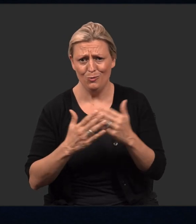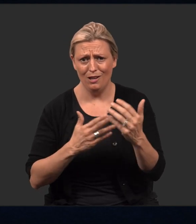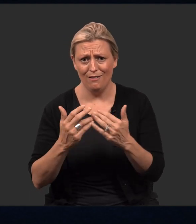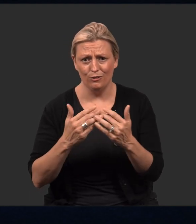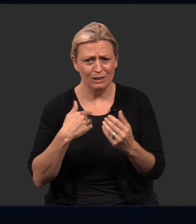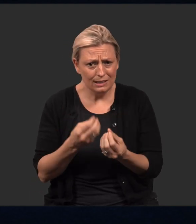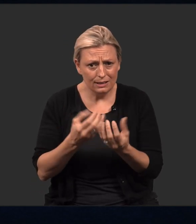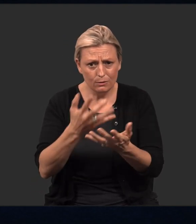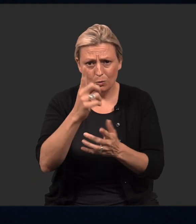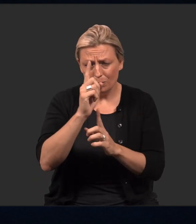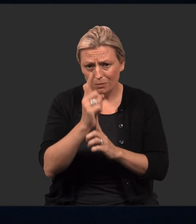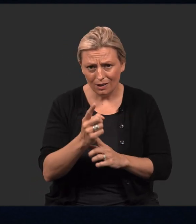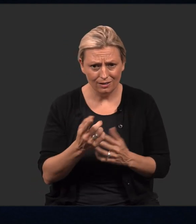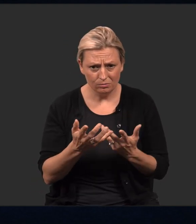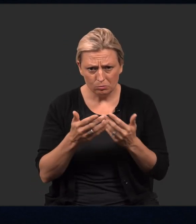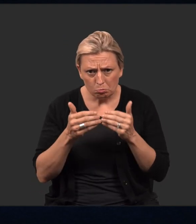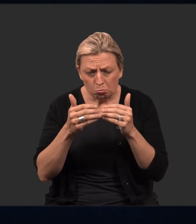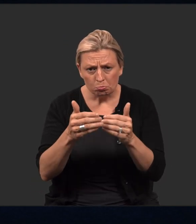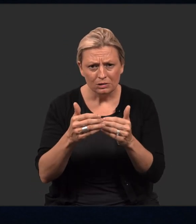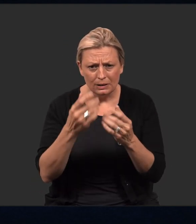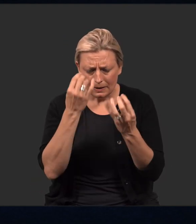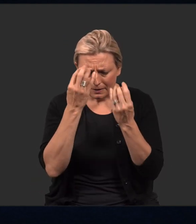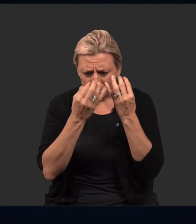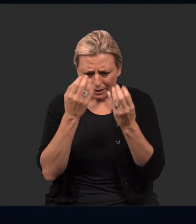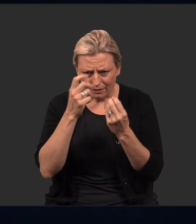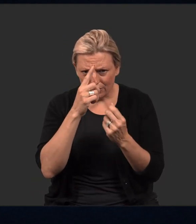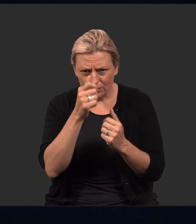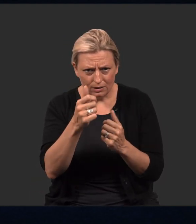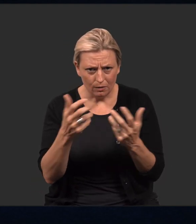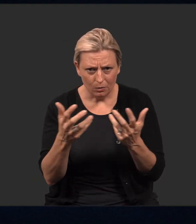Any word is fine. I will give you a minute to think about your word.